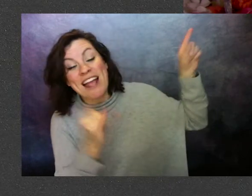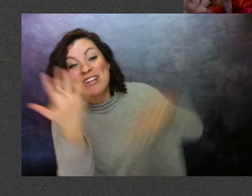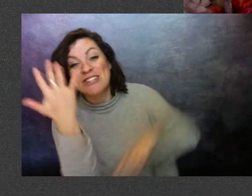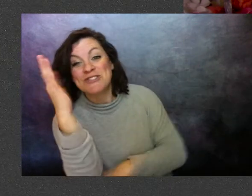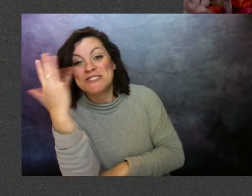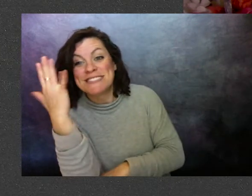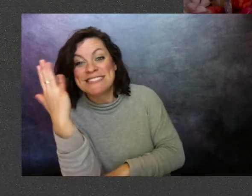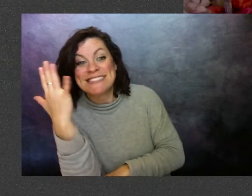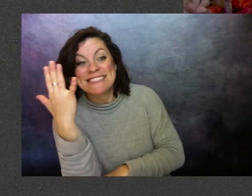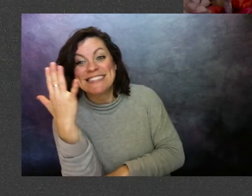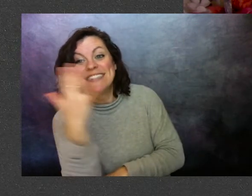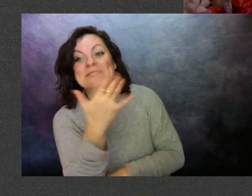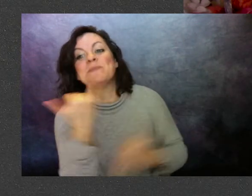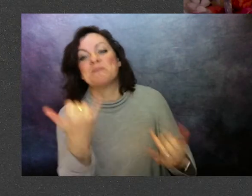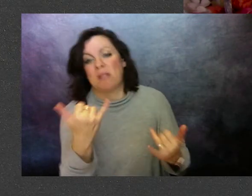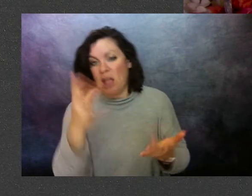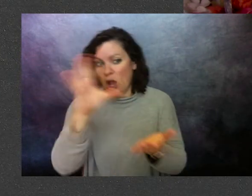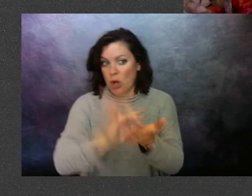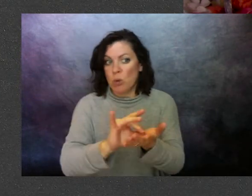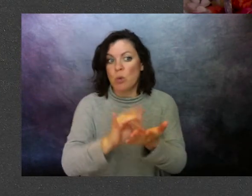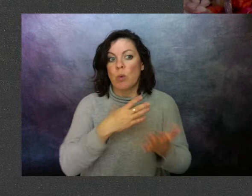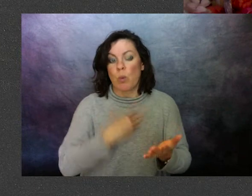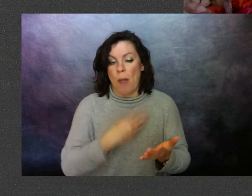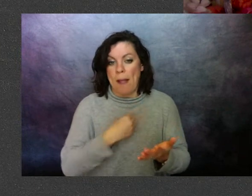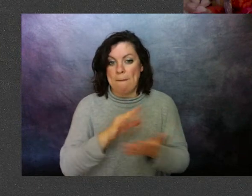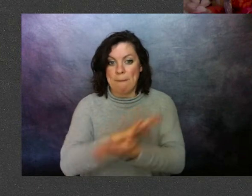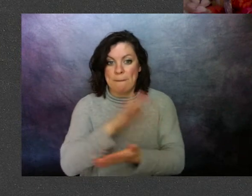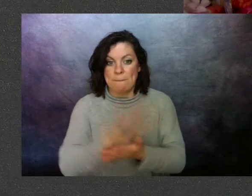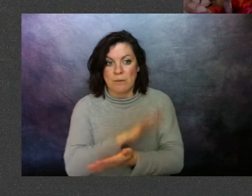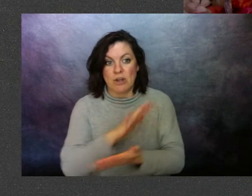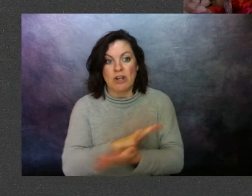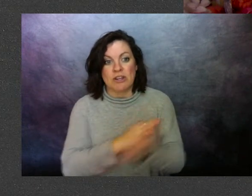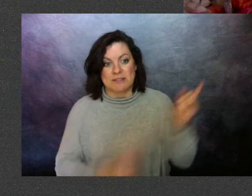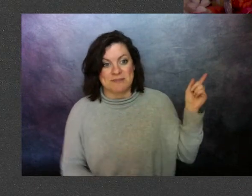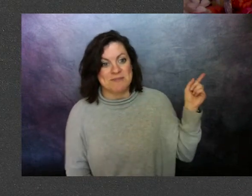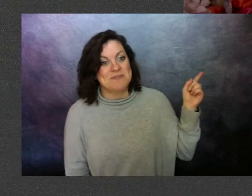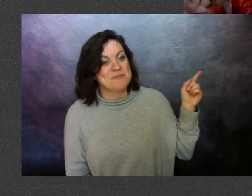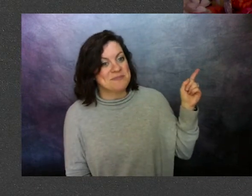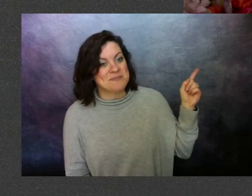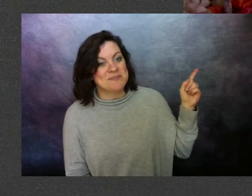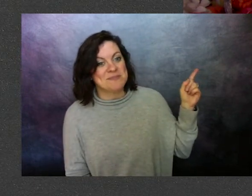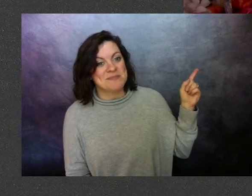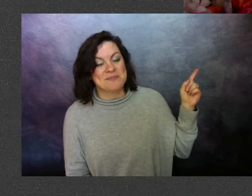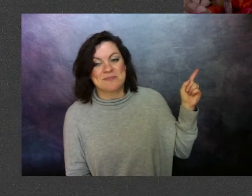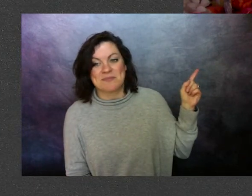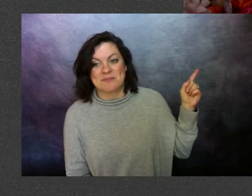I'm going to take this and I am going to glue it onto my paper.